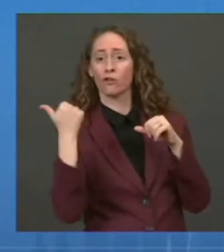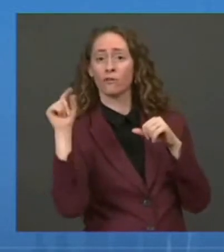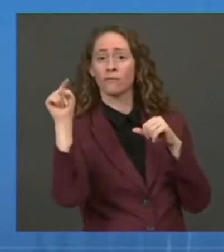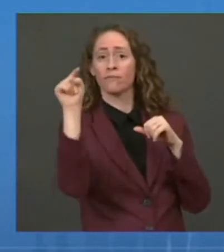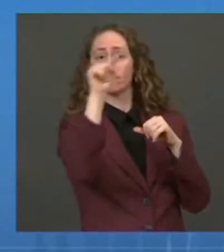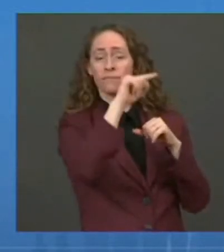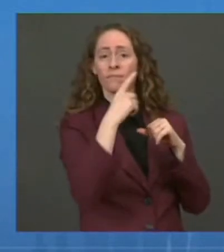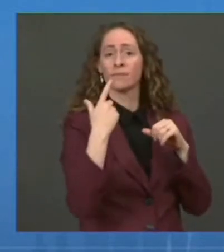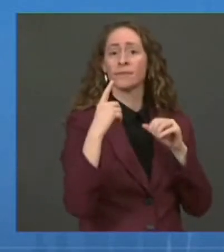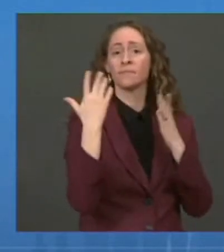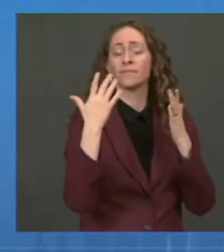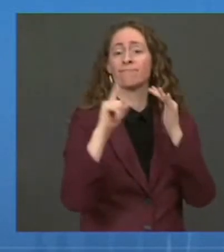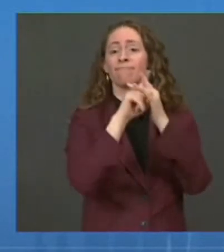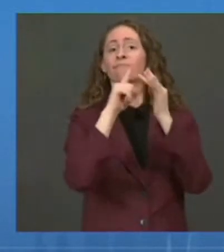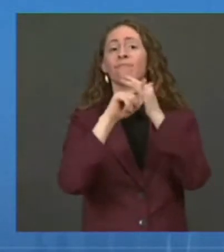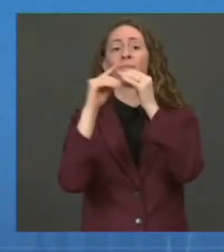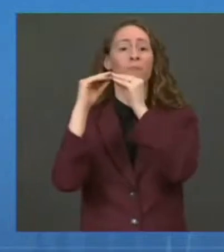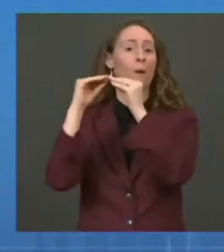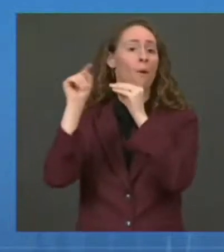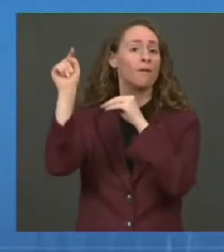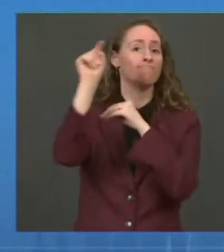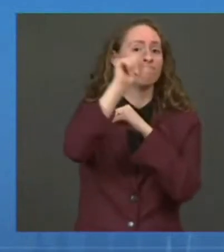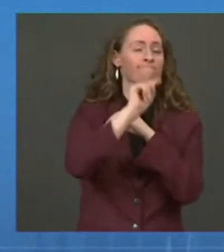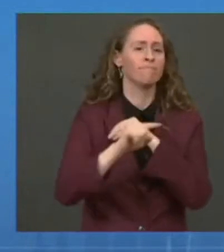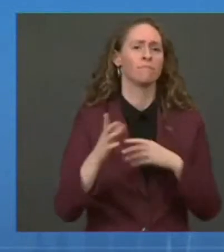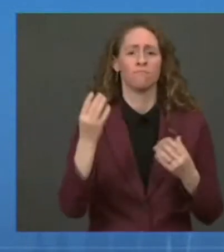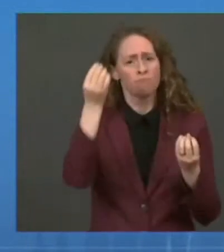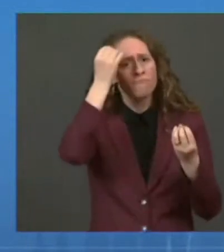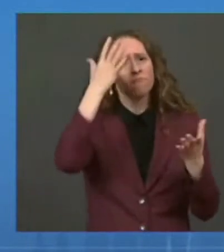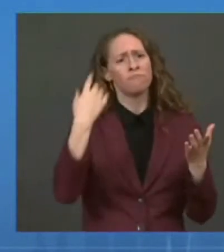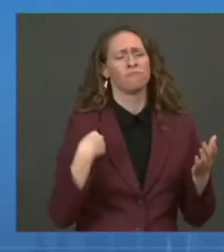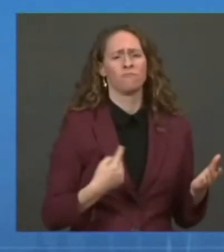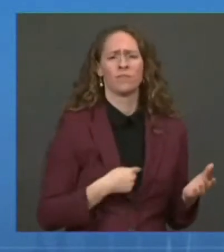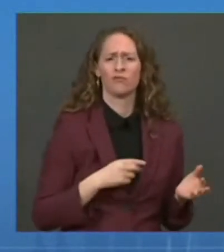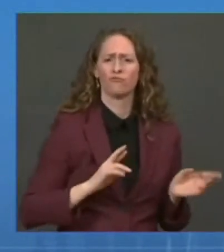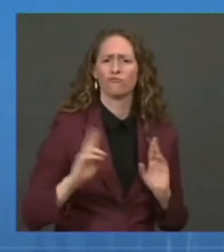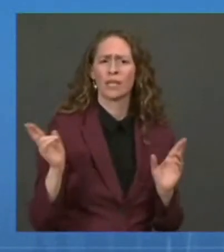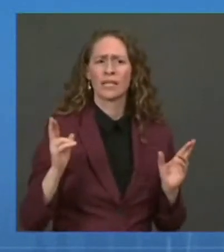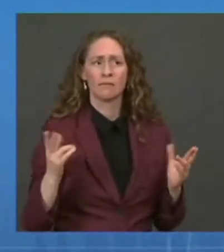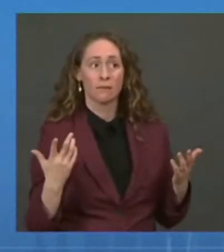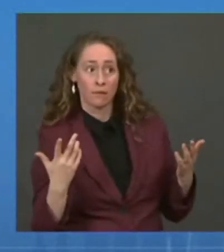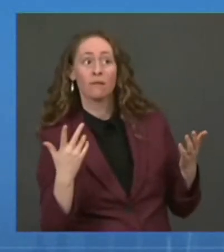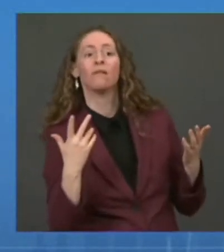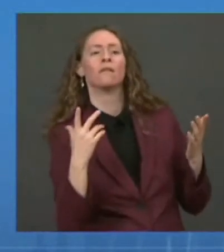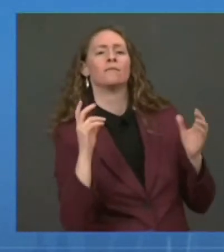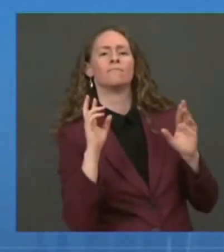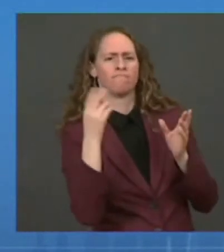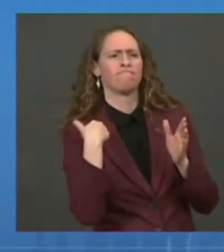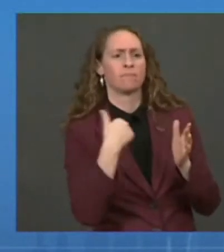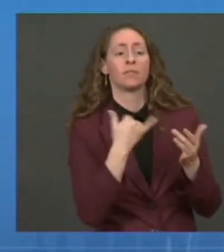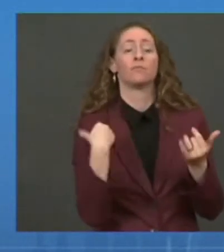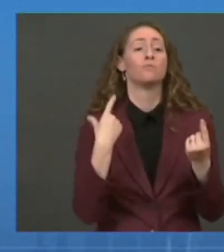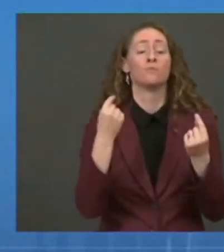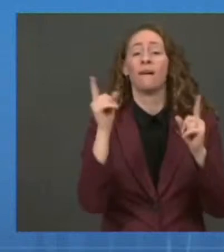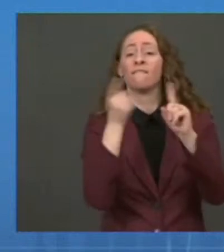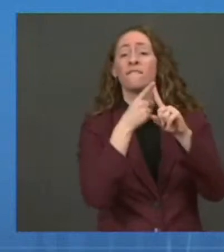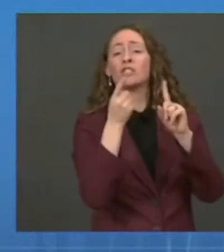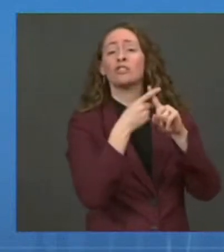AS I MENTIONED ON TUESDAY WE ARE PREPARED AND READY TO